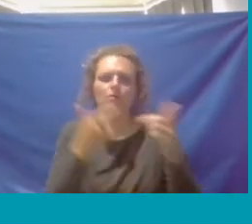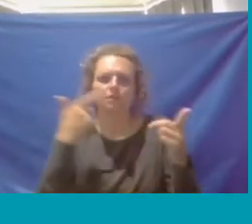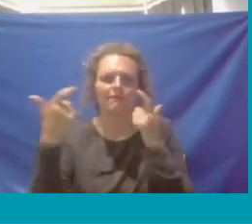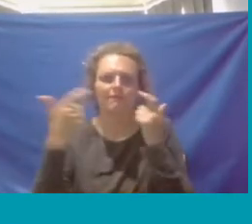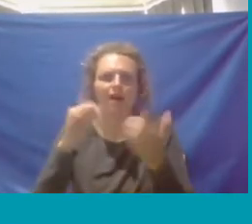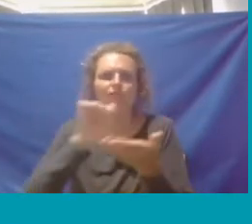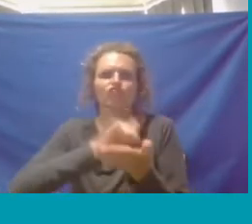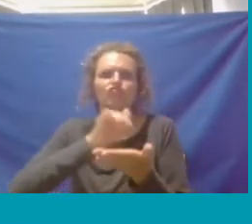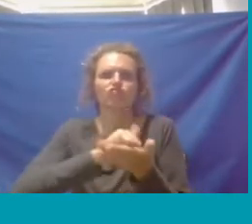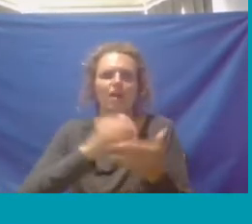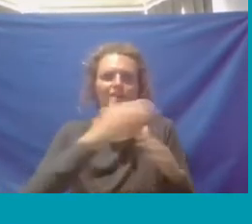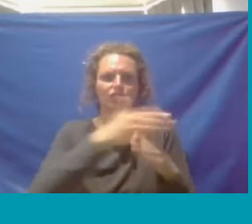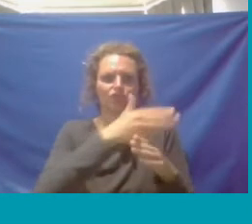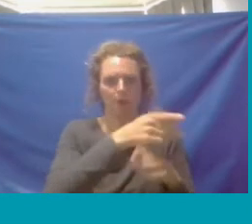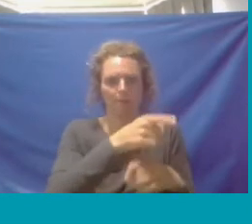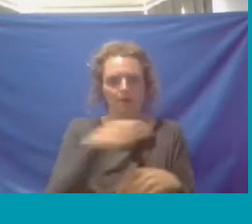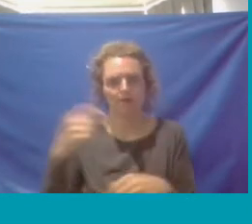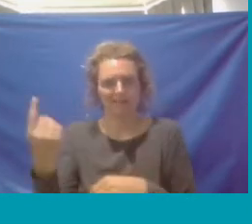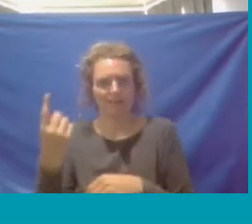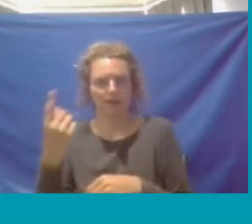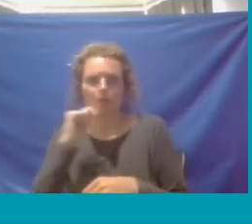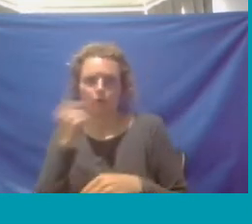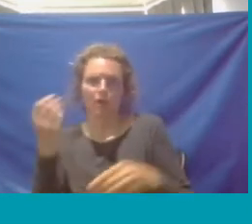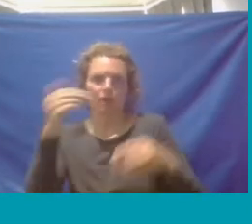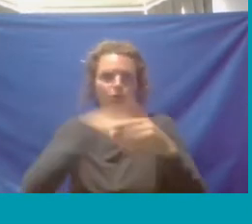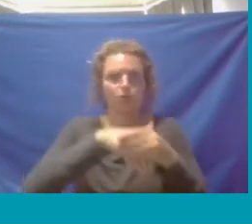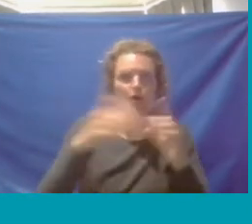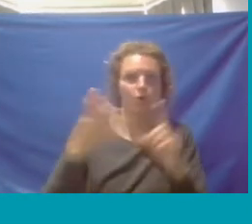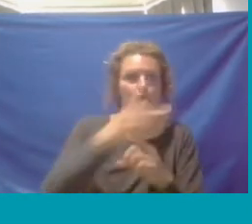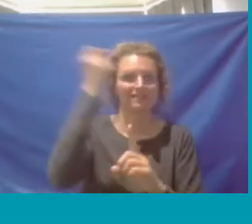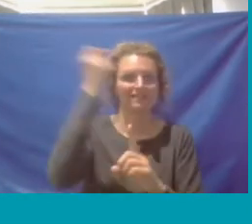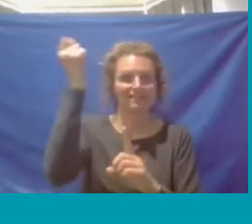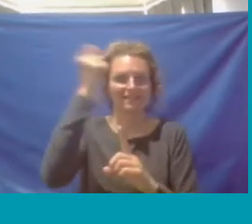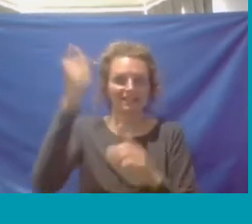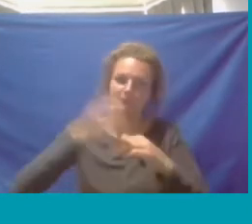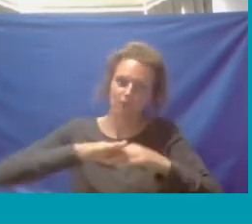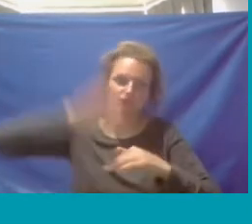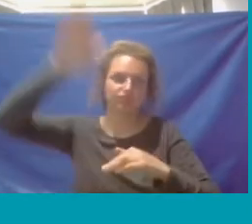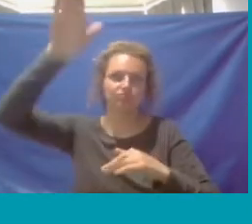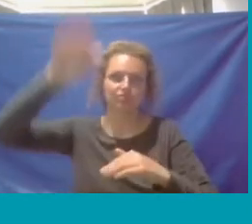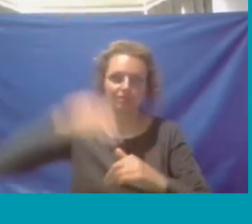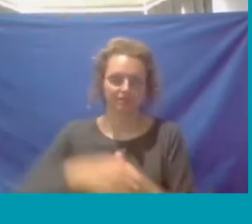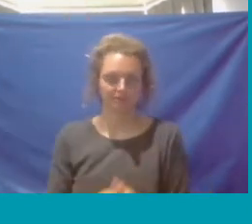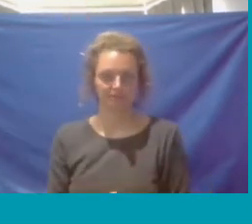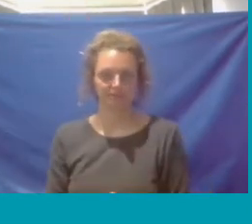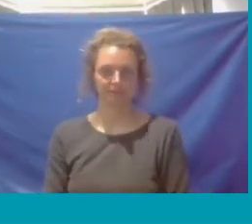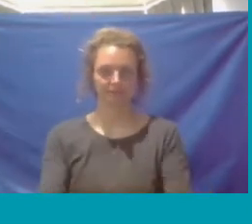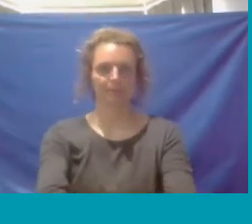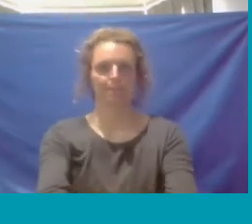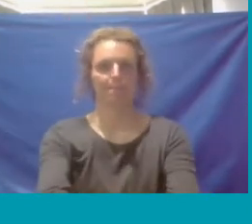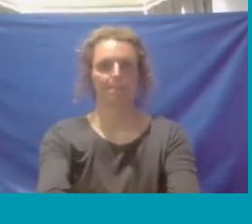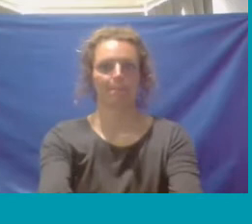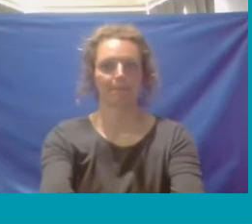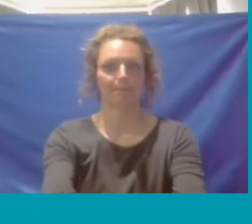No, completely like I said at the start, we want to go from picking. Simply putting disabled people in jobs